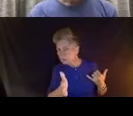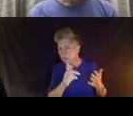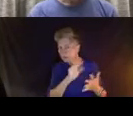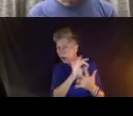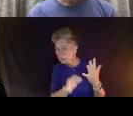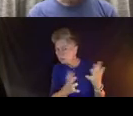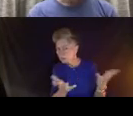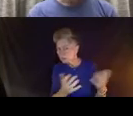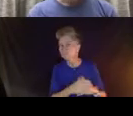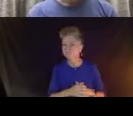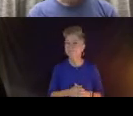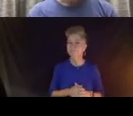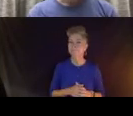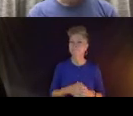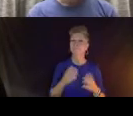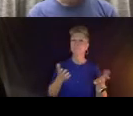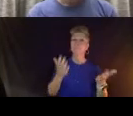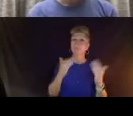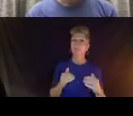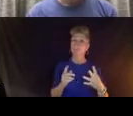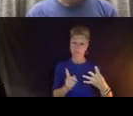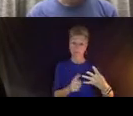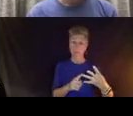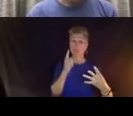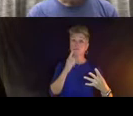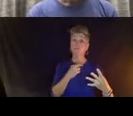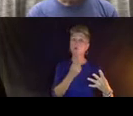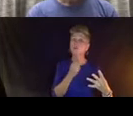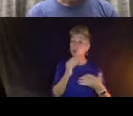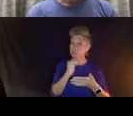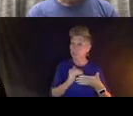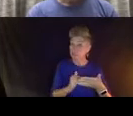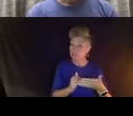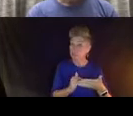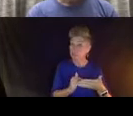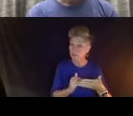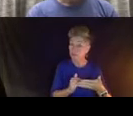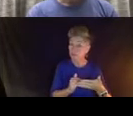We also have options to refer people for voice lessons. So we work with speech therapists